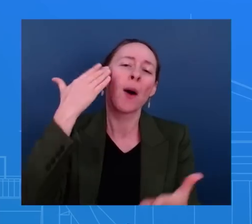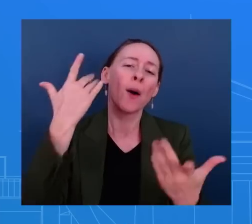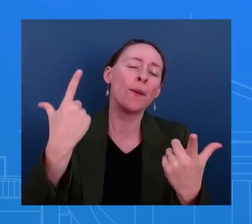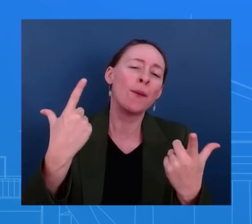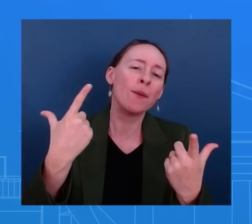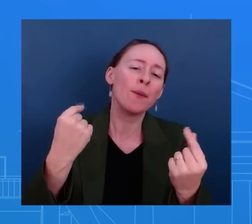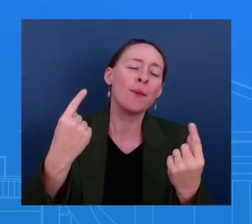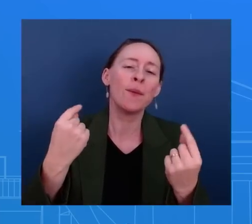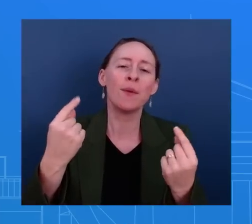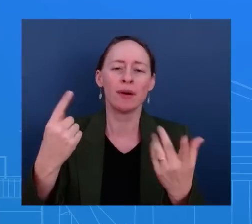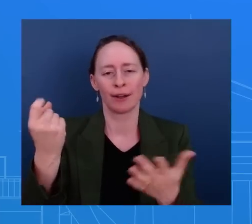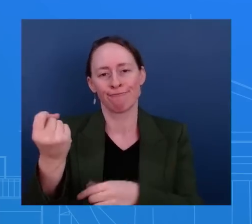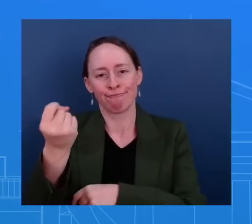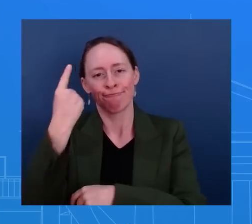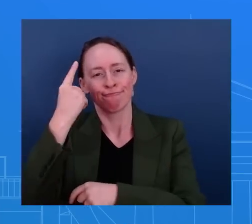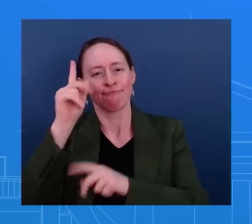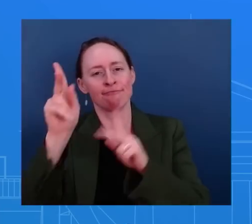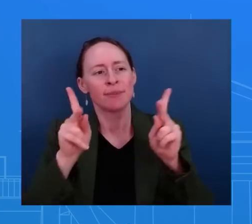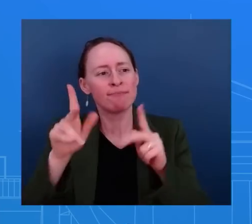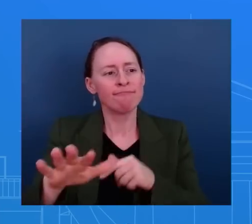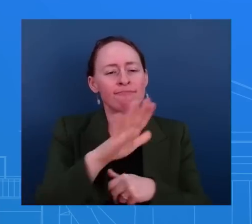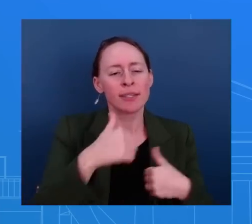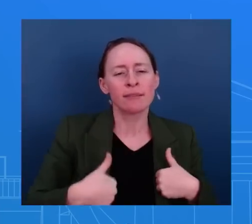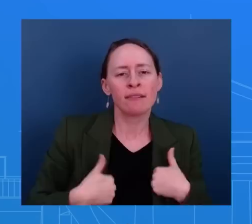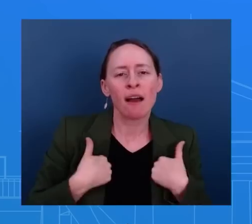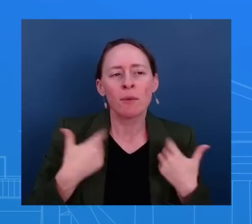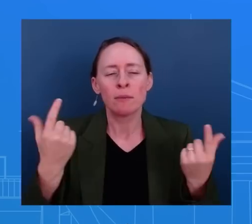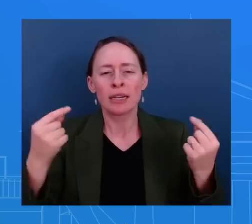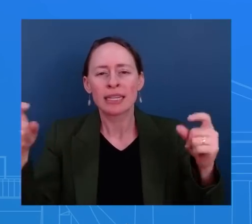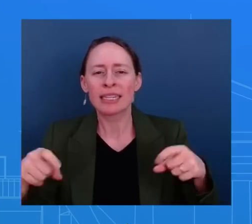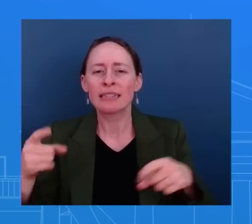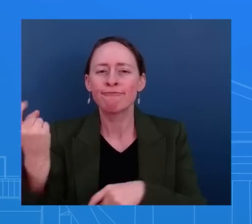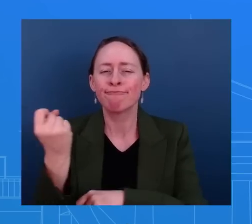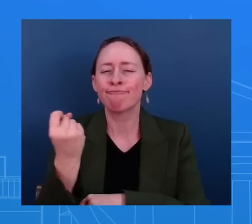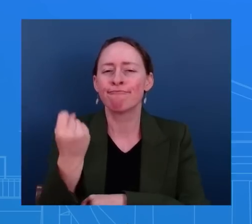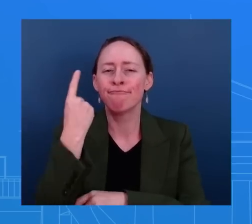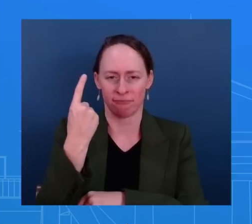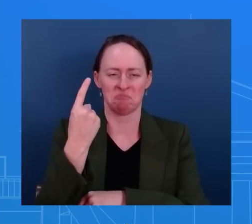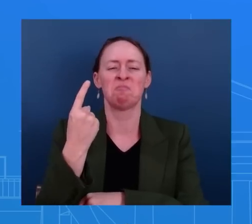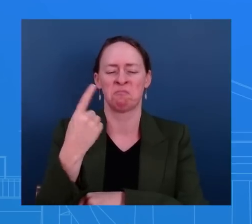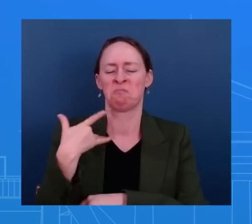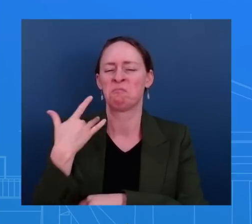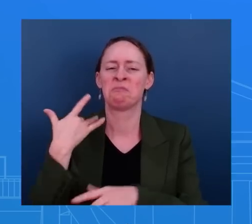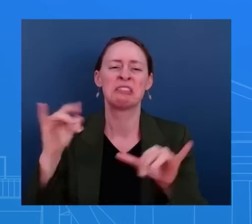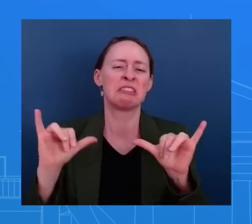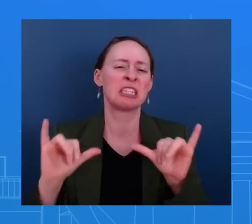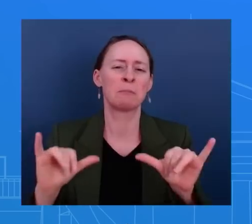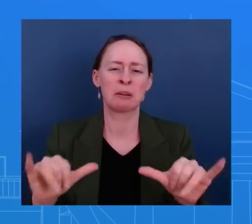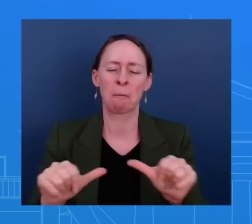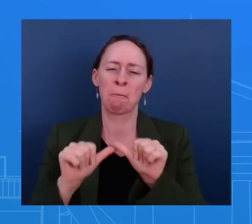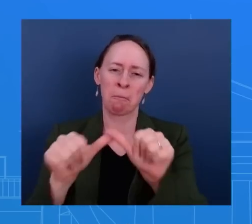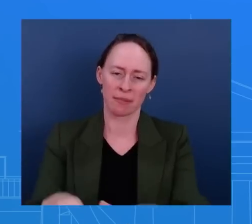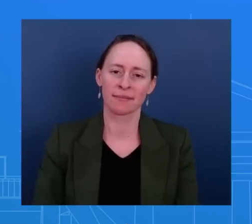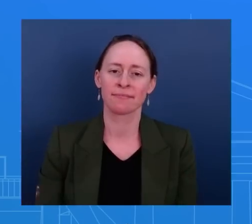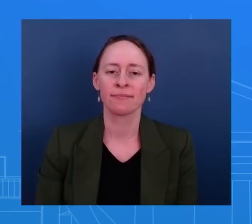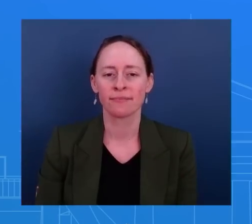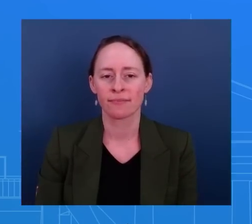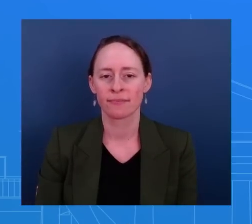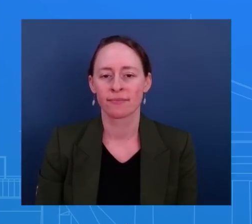And that's what we can expect. Go ahead, Lucey. The Press: Thanks, Karine. I wanted to clarify something the president said in the CBS interview over the weekend. Ms. Jean-Pierre: Sure.